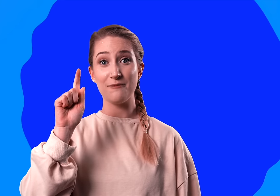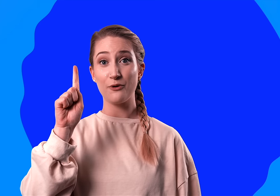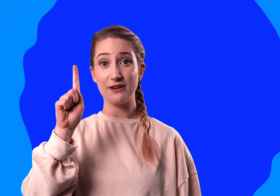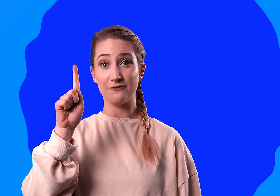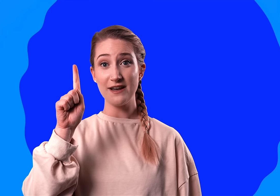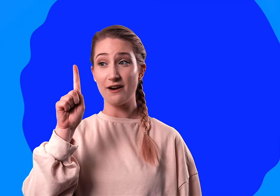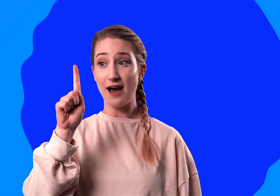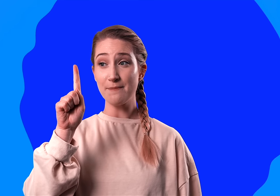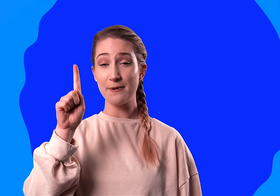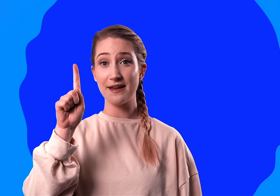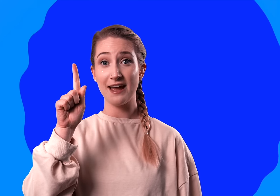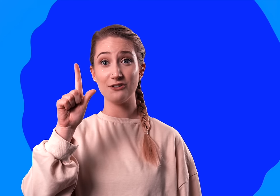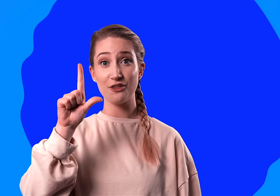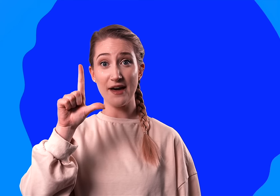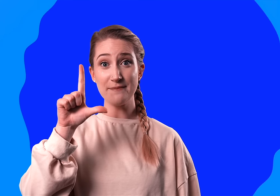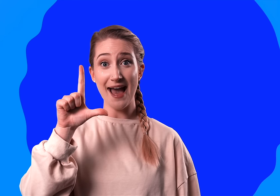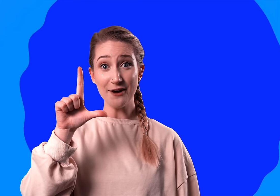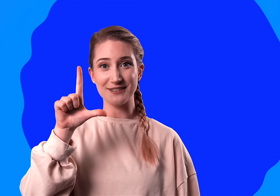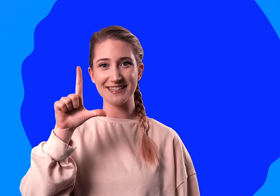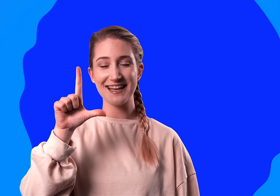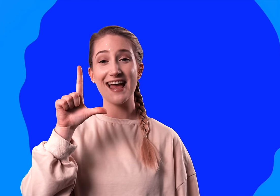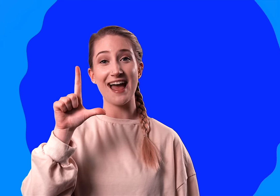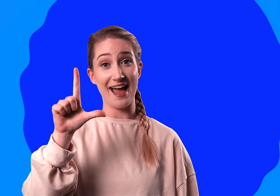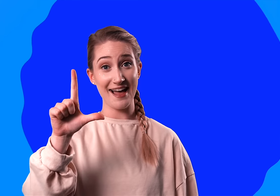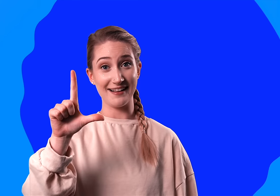and point your finger up and your thumb out.